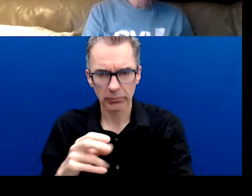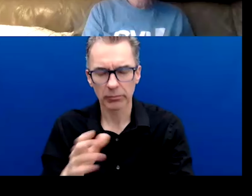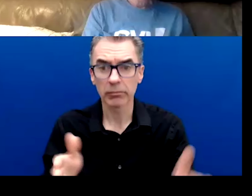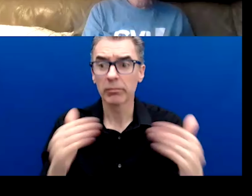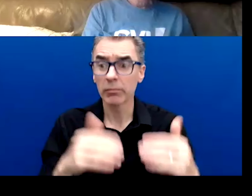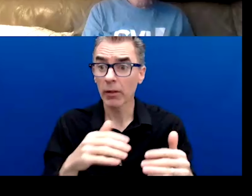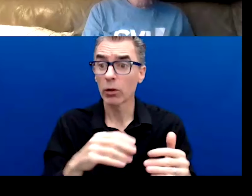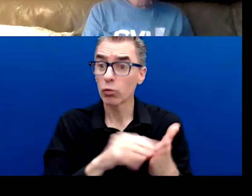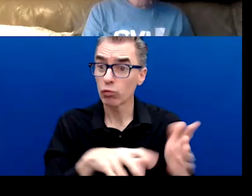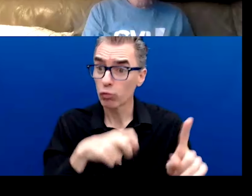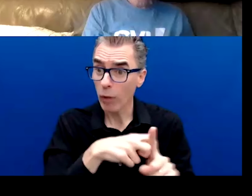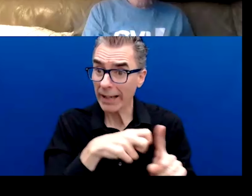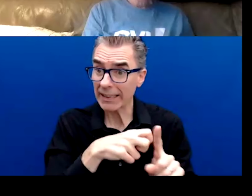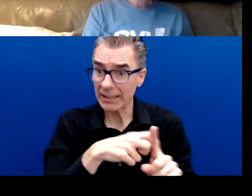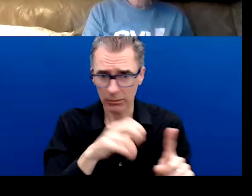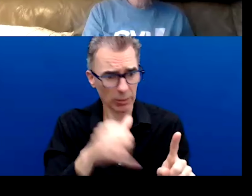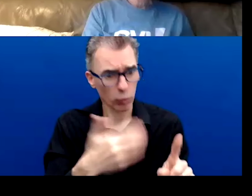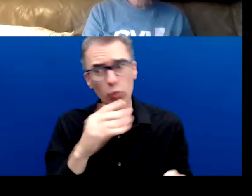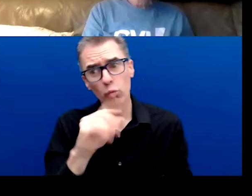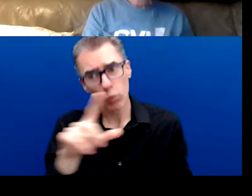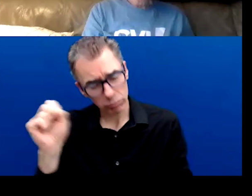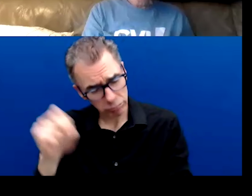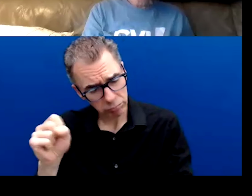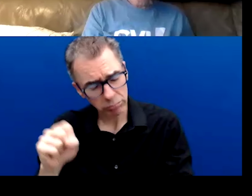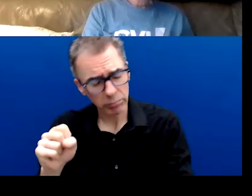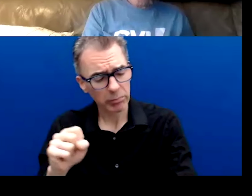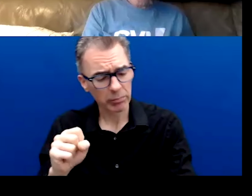absolutely I think it's a great tool for helping instructors and everything.